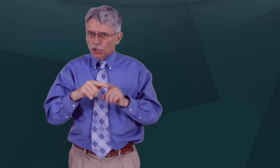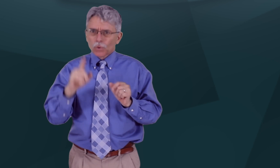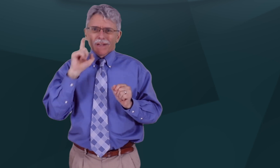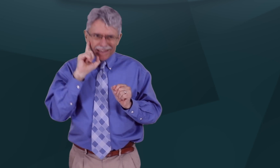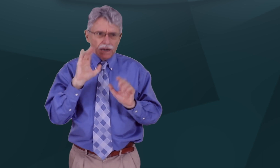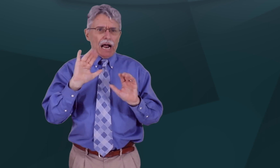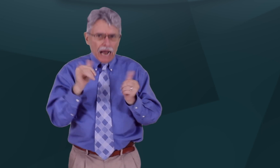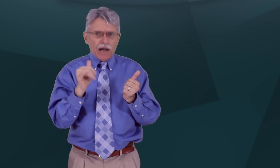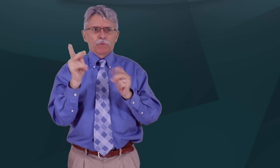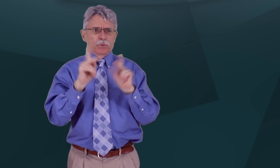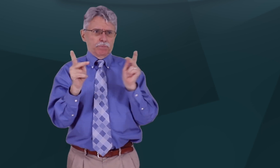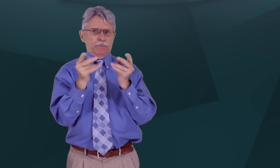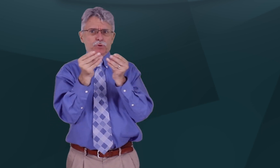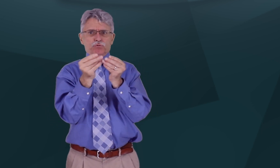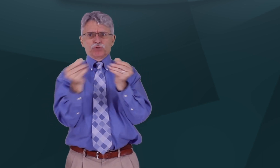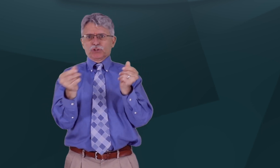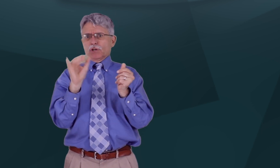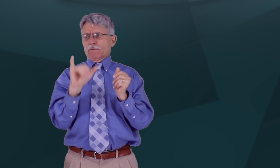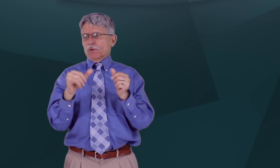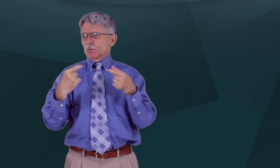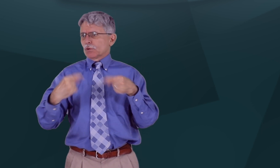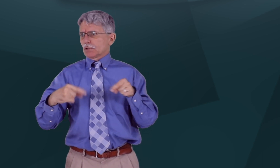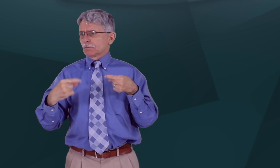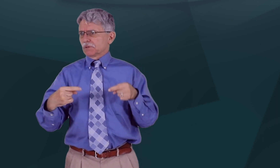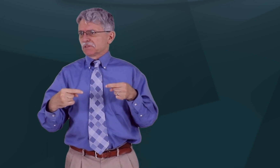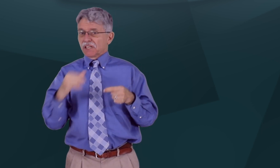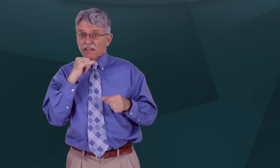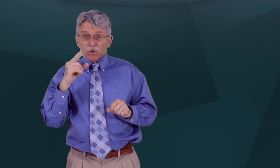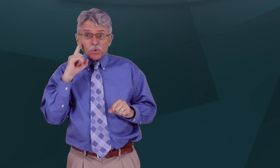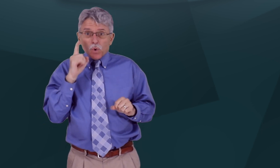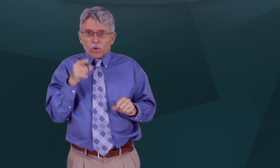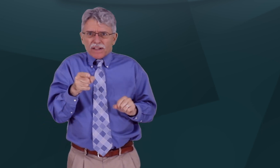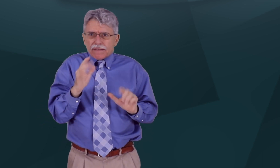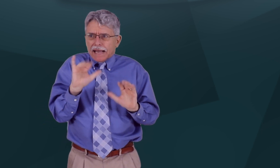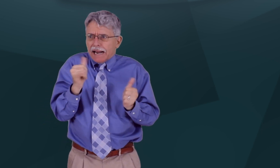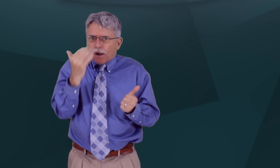People -- and you hear how people resolve those arguments.